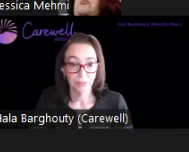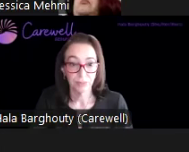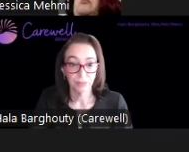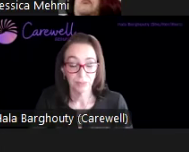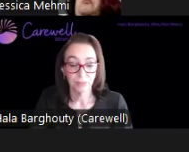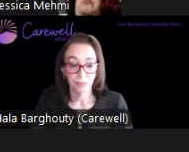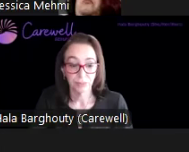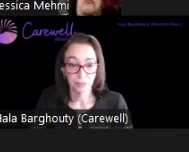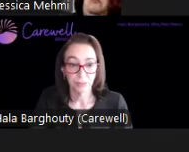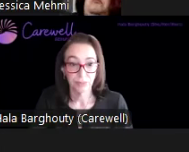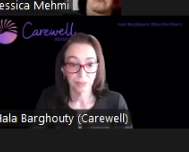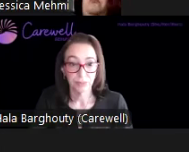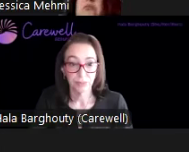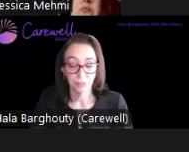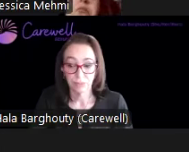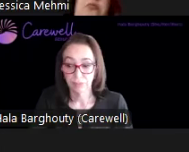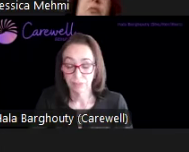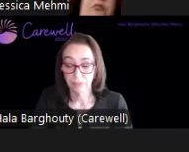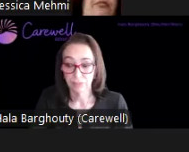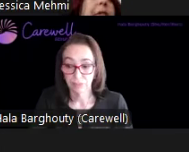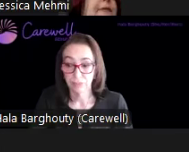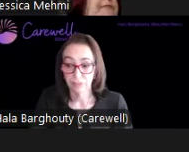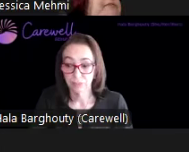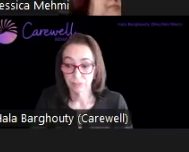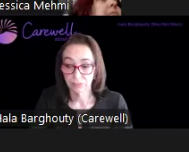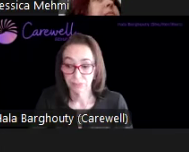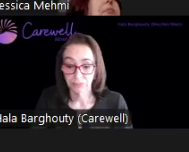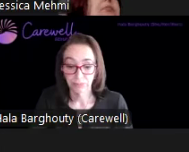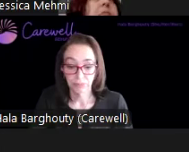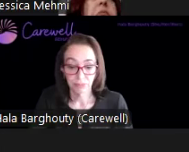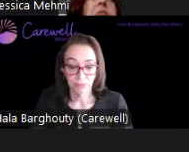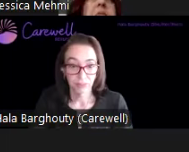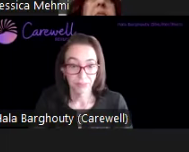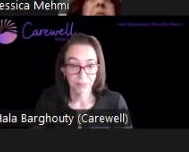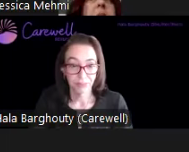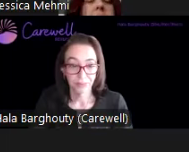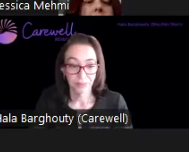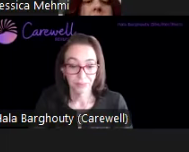Um I was assuming so, but I could be